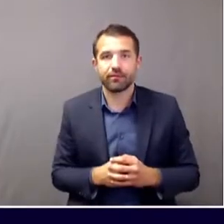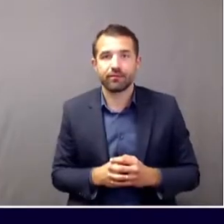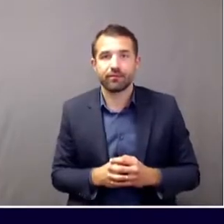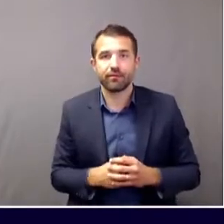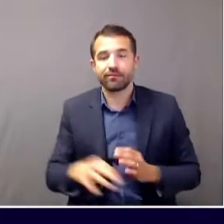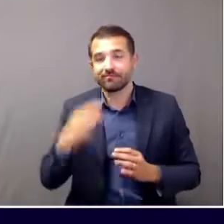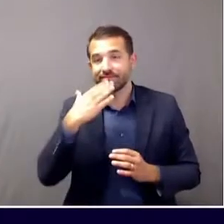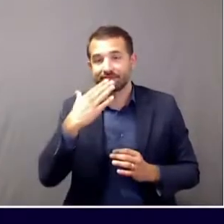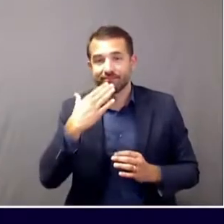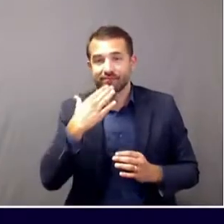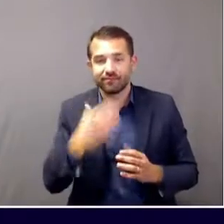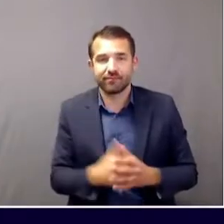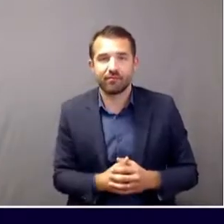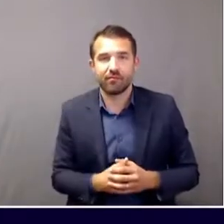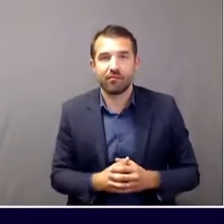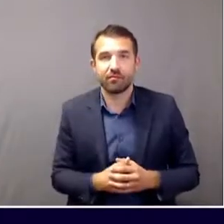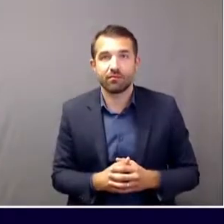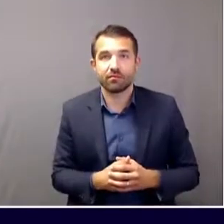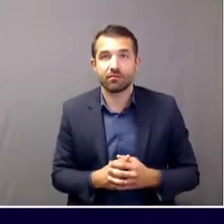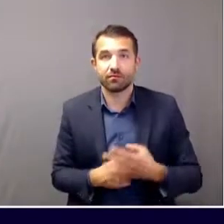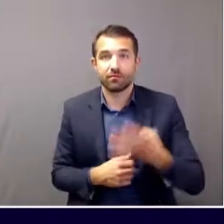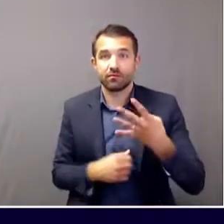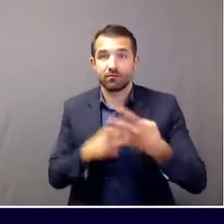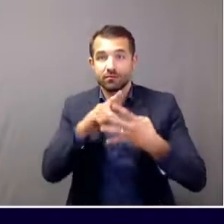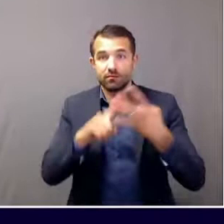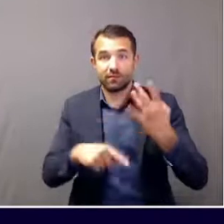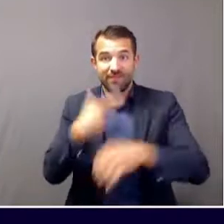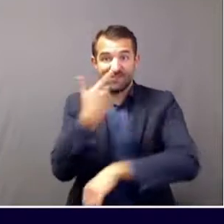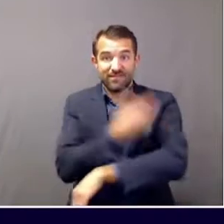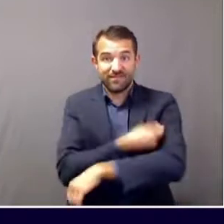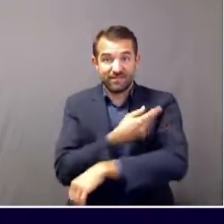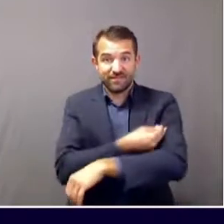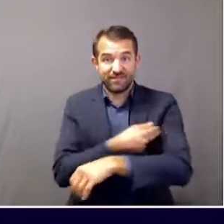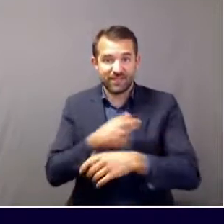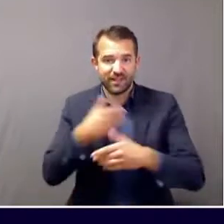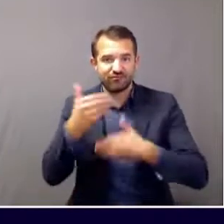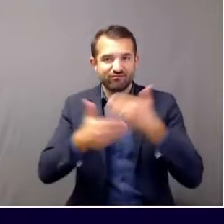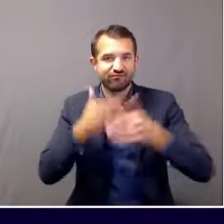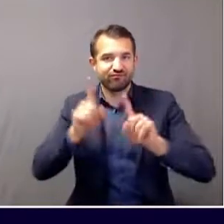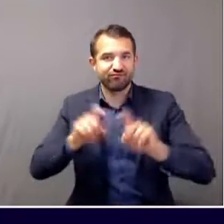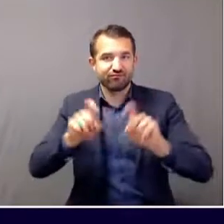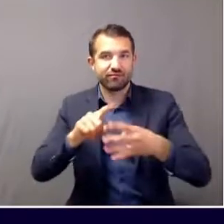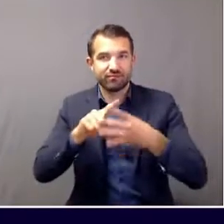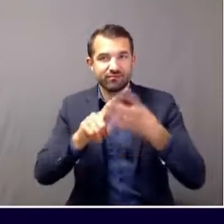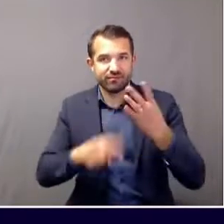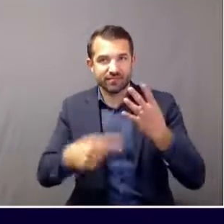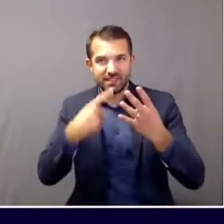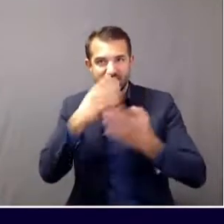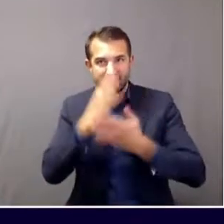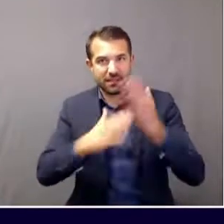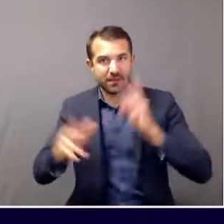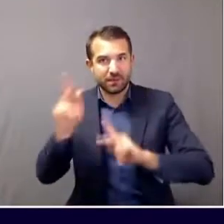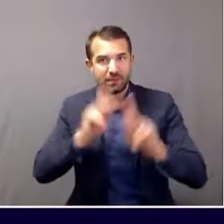vaccine trials do they pause for